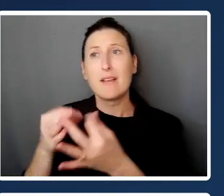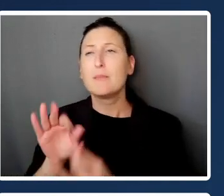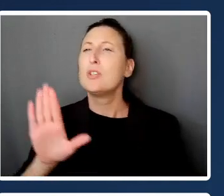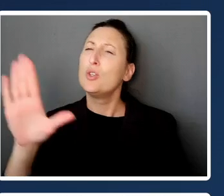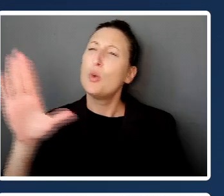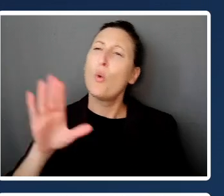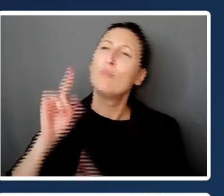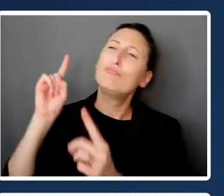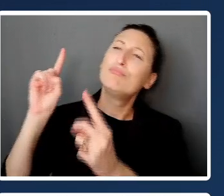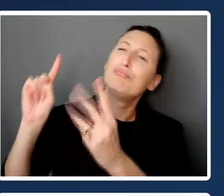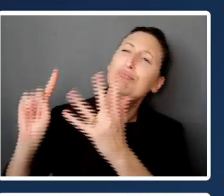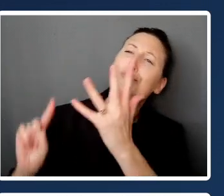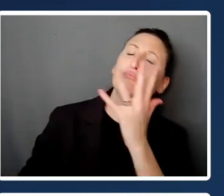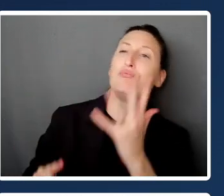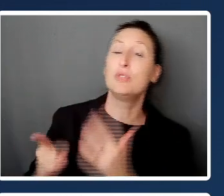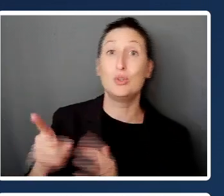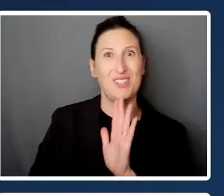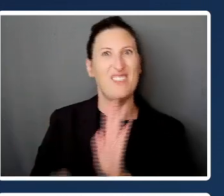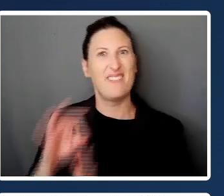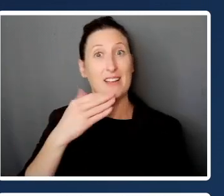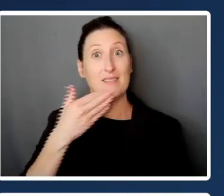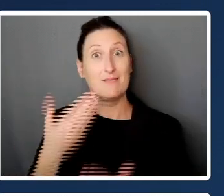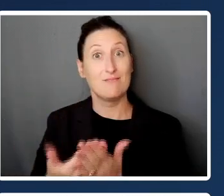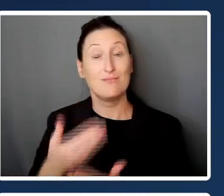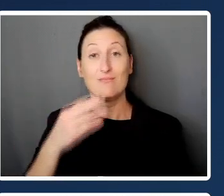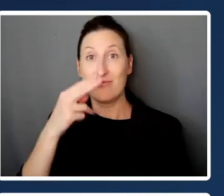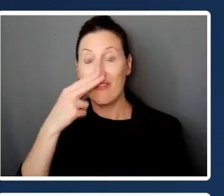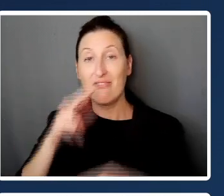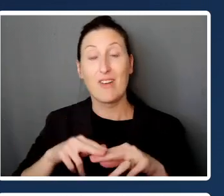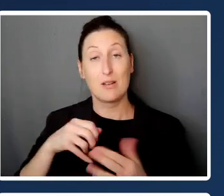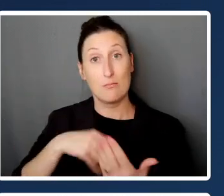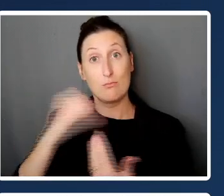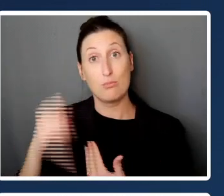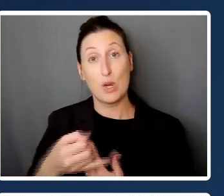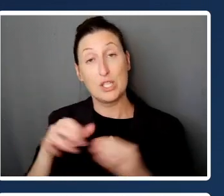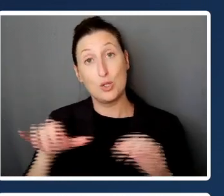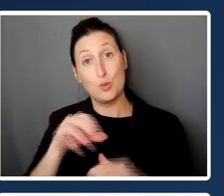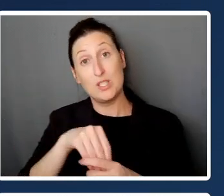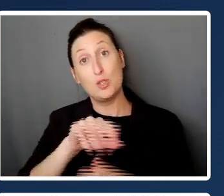you can find a really cool project that you could do in your classroom and with your community.